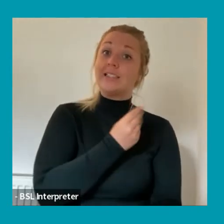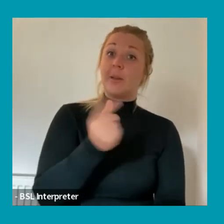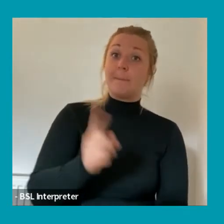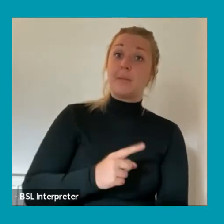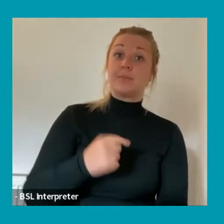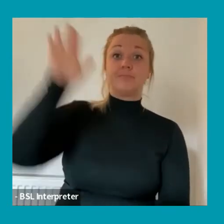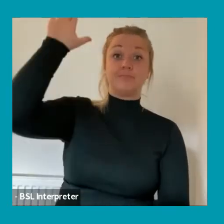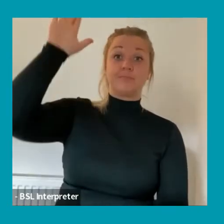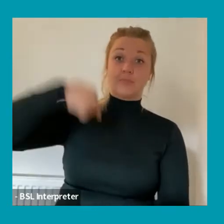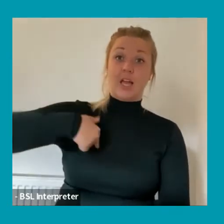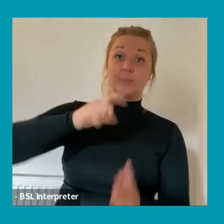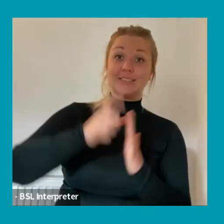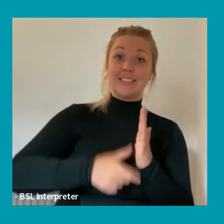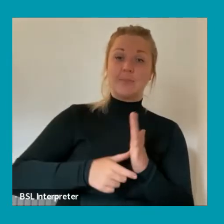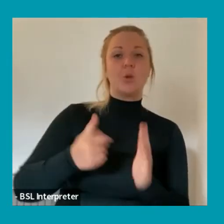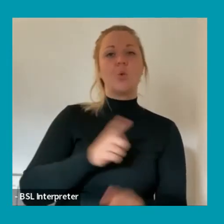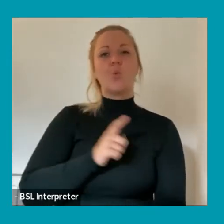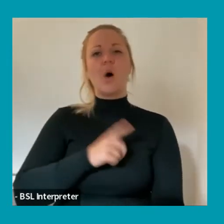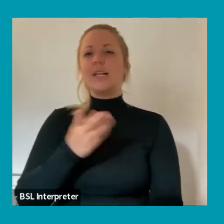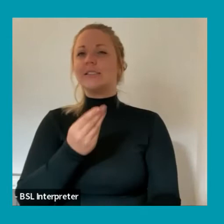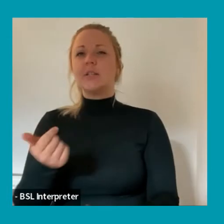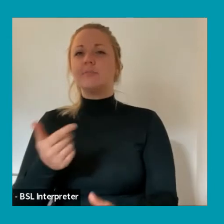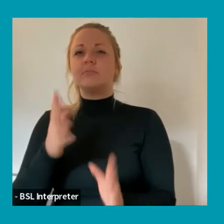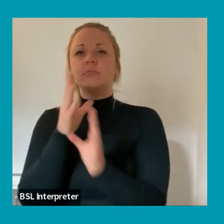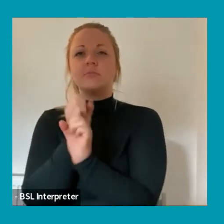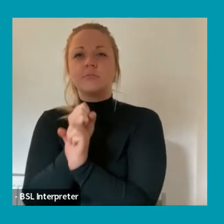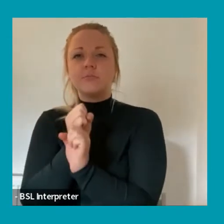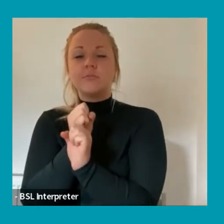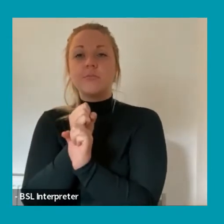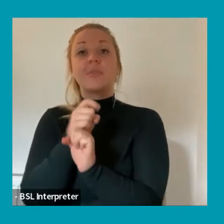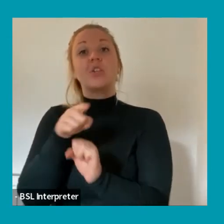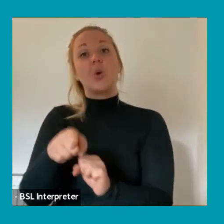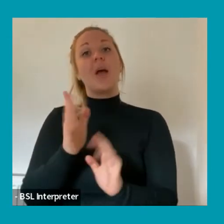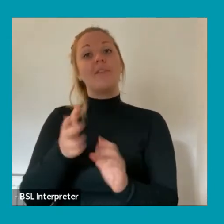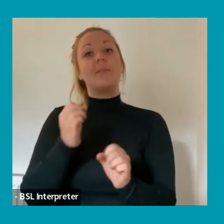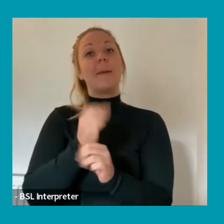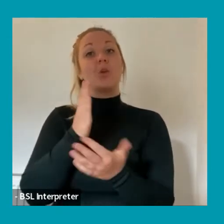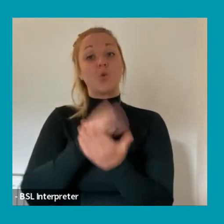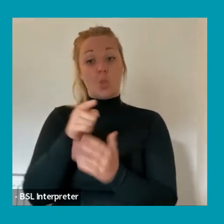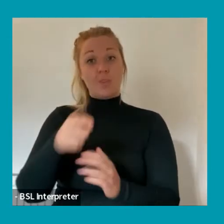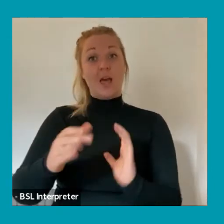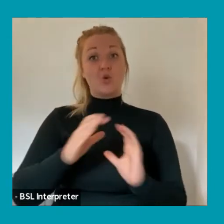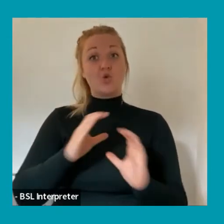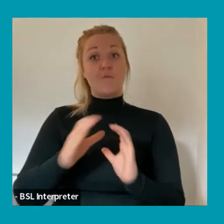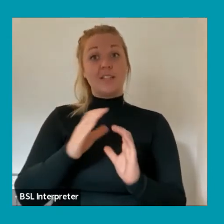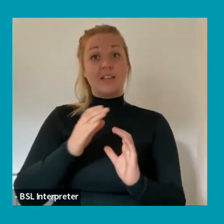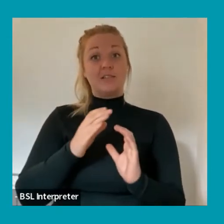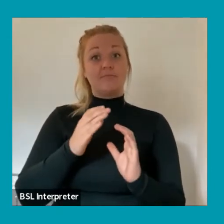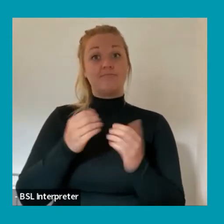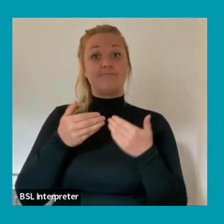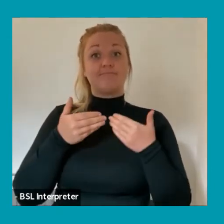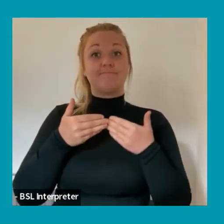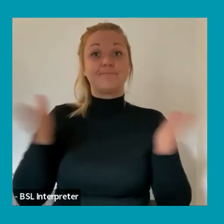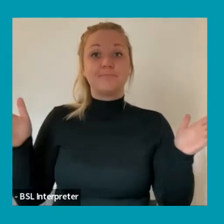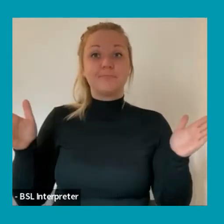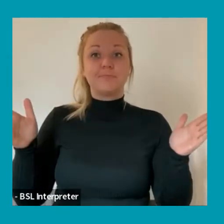But just making that conversation happen, so it is not about pushing it and going well, this is the answer.